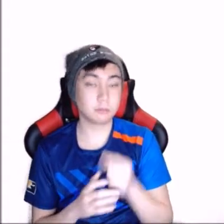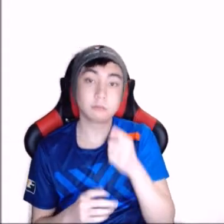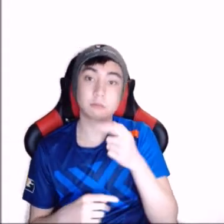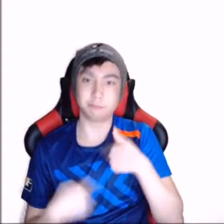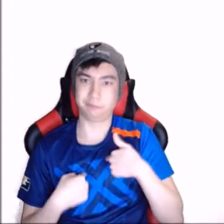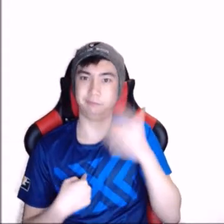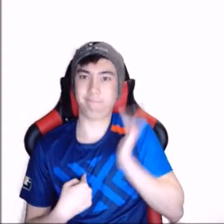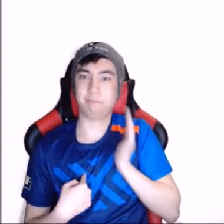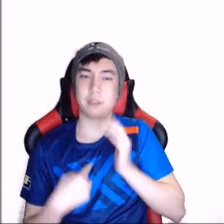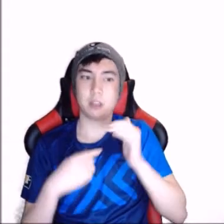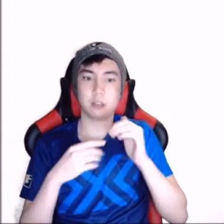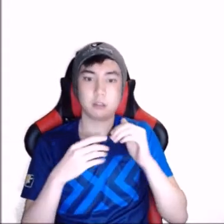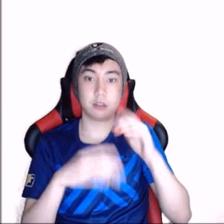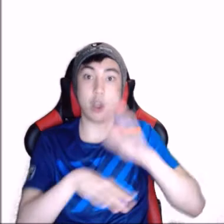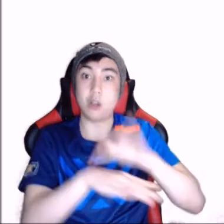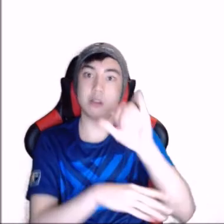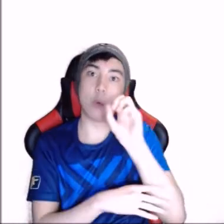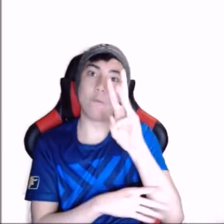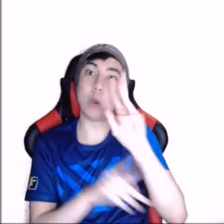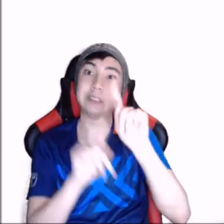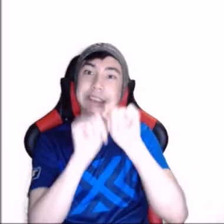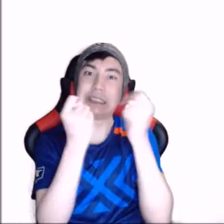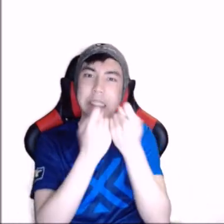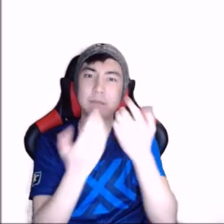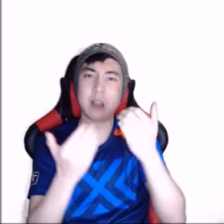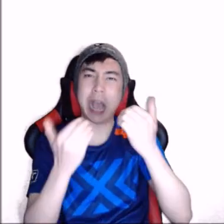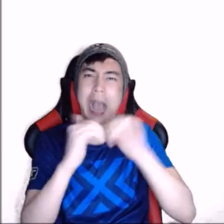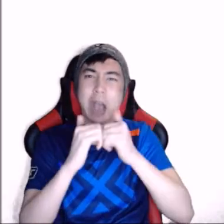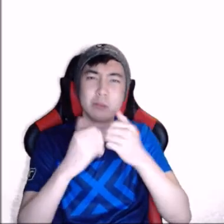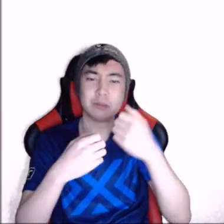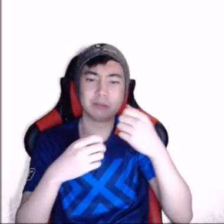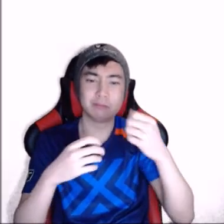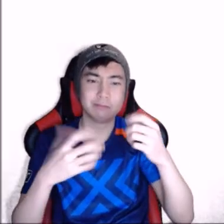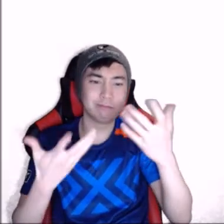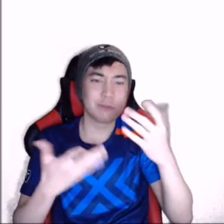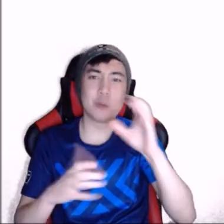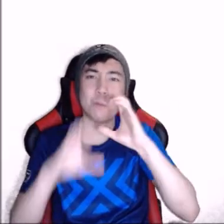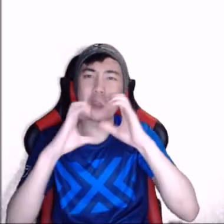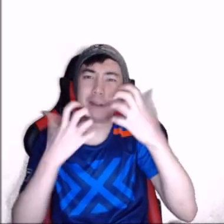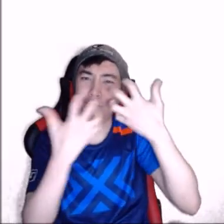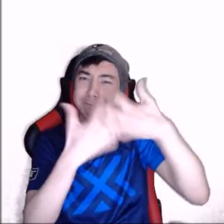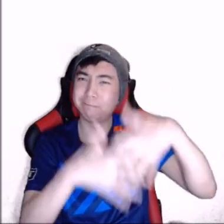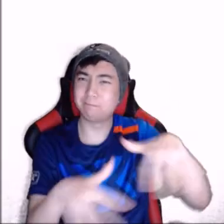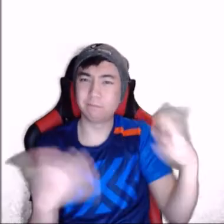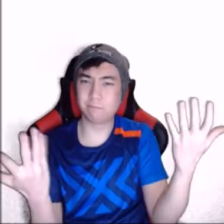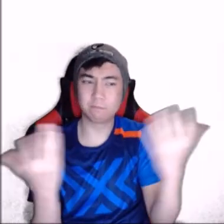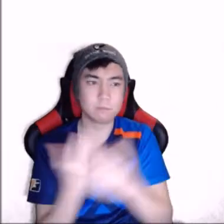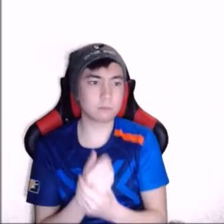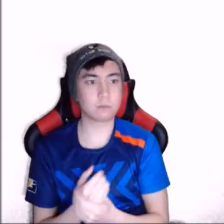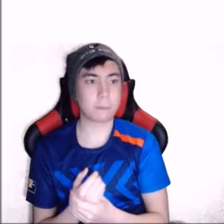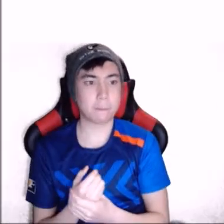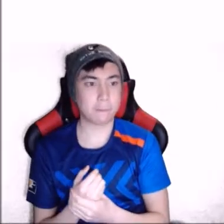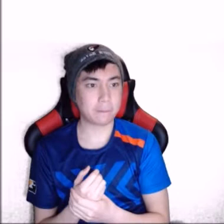You used to play on an Overwatch team in college and you all developed a system to communicate quickly through text chat - were your teammates receptive to the process/working with you to facilitate communication?